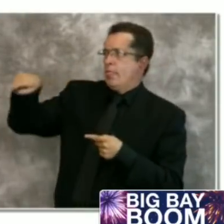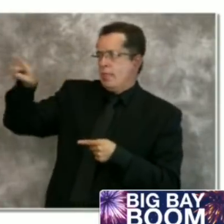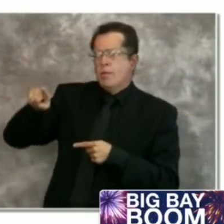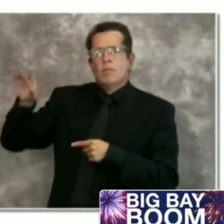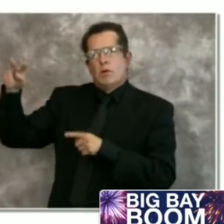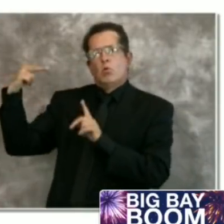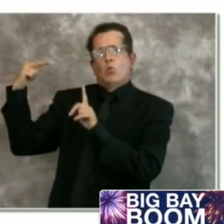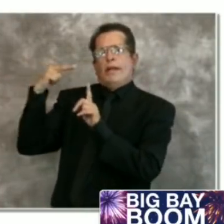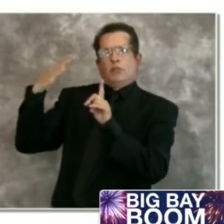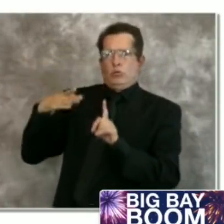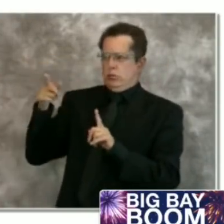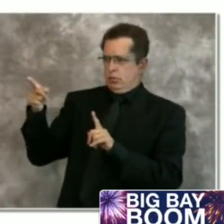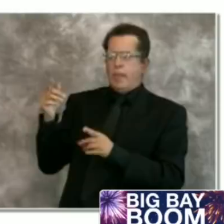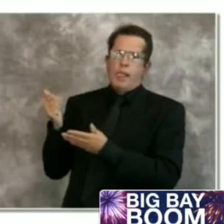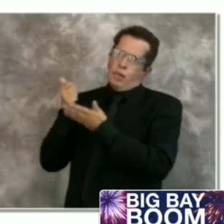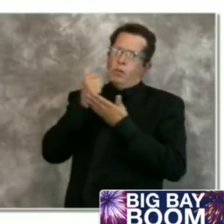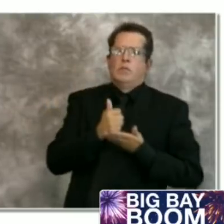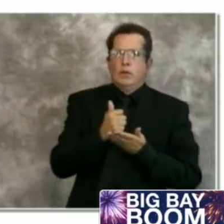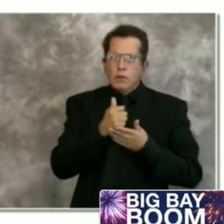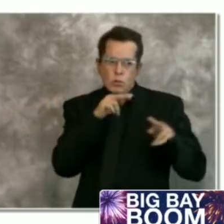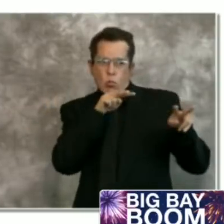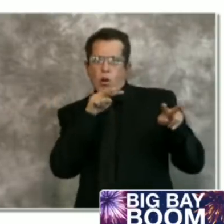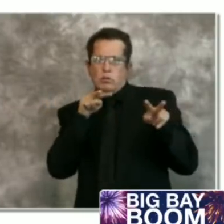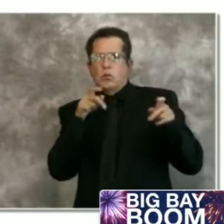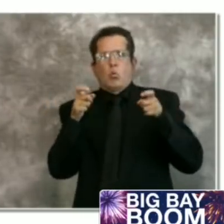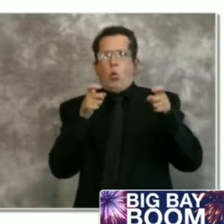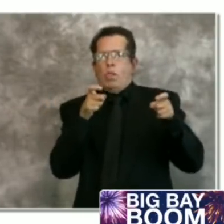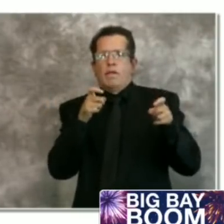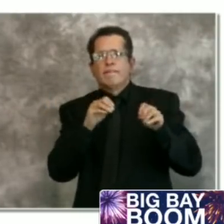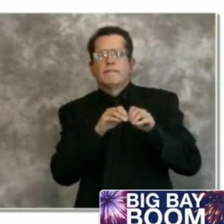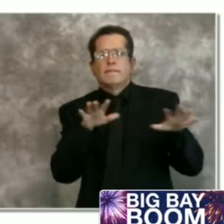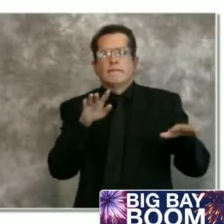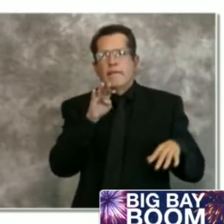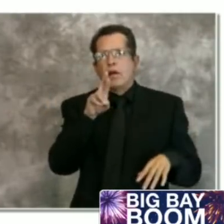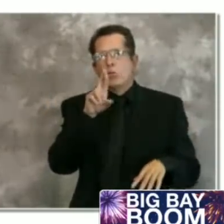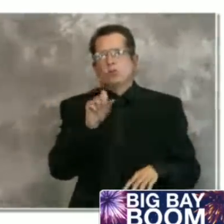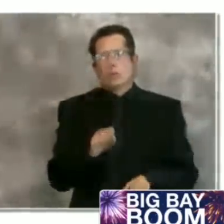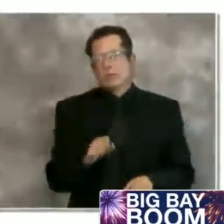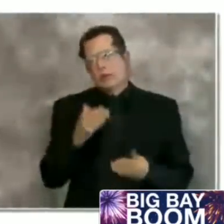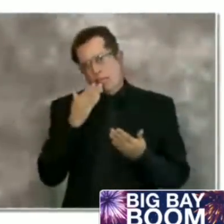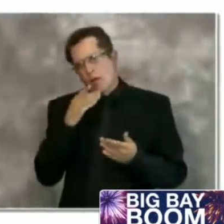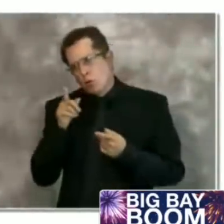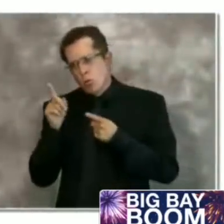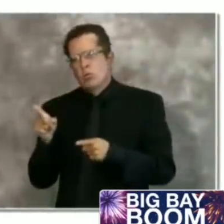15,000. KEEP INVESTIGATIONS REPORT. I EXPERIENCED ONE OF THOSE AND AGAIN I WANT TO COMMEND OUR CONTACT TRACERS FROM WHAT THEY DO EVERY DAY TO